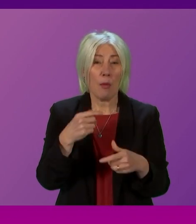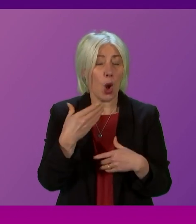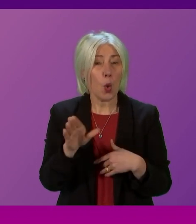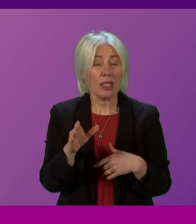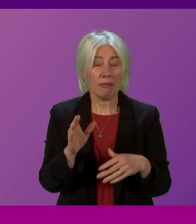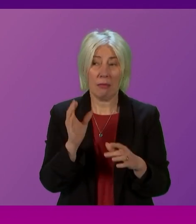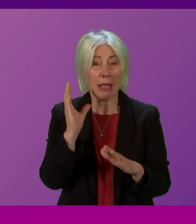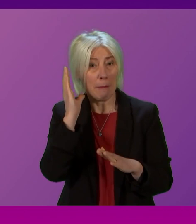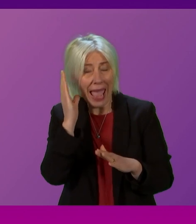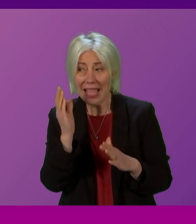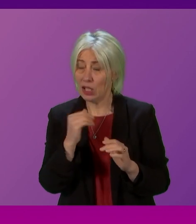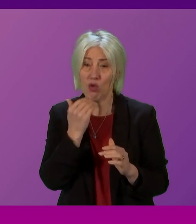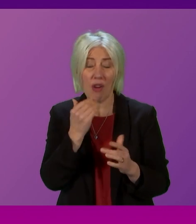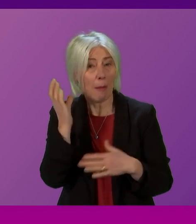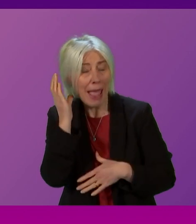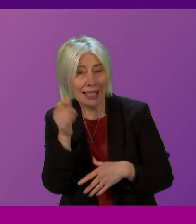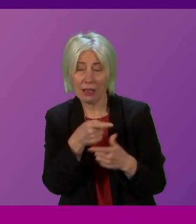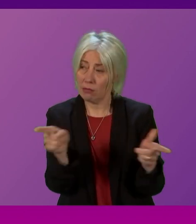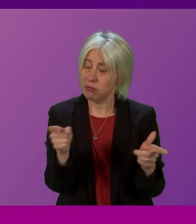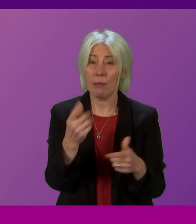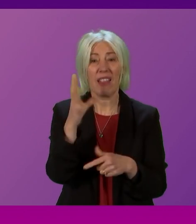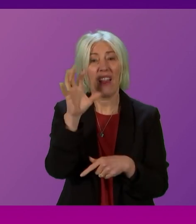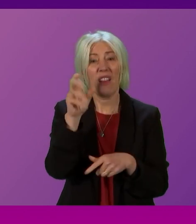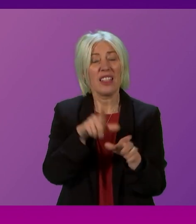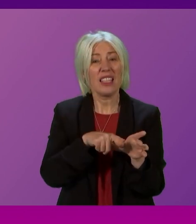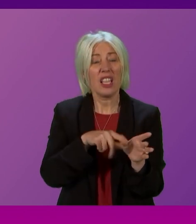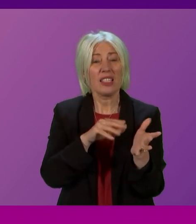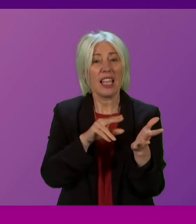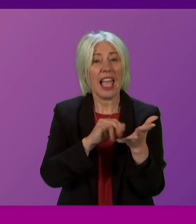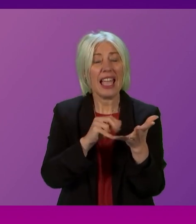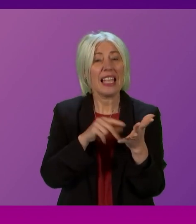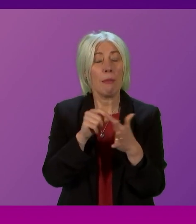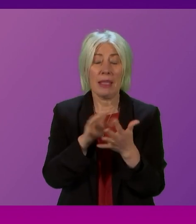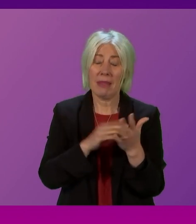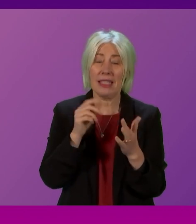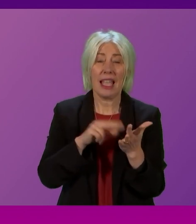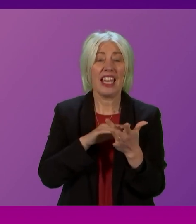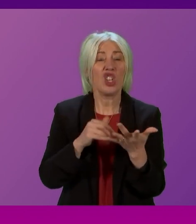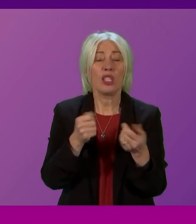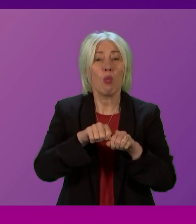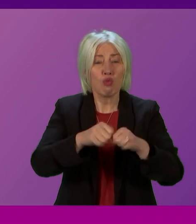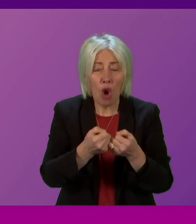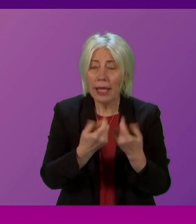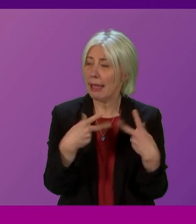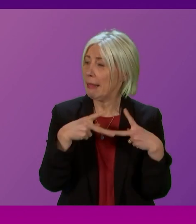month. After 15 years of the SNP, our NHS is broken and the system is failing.